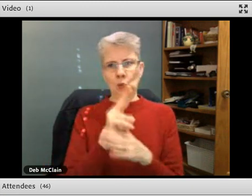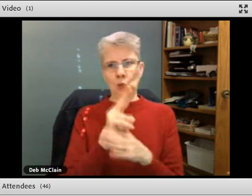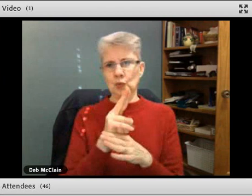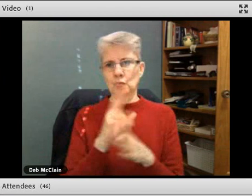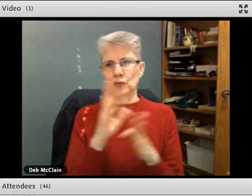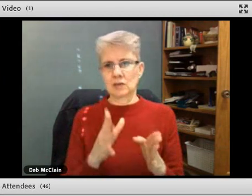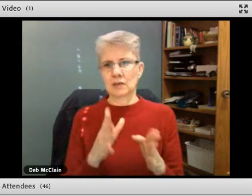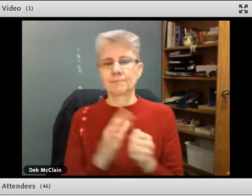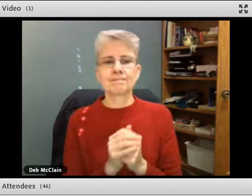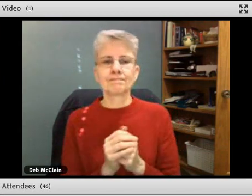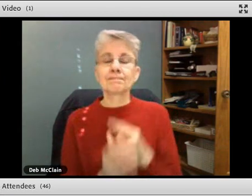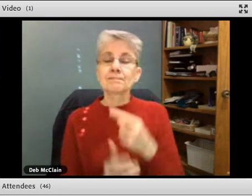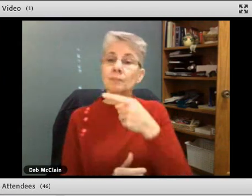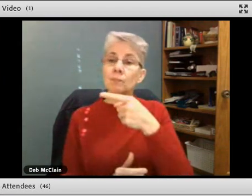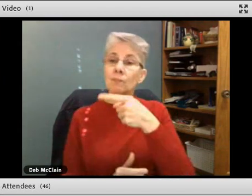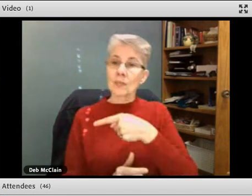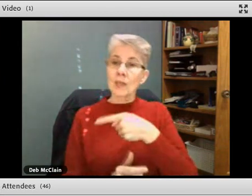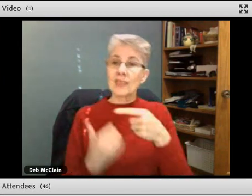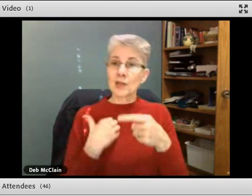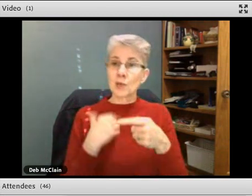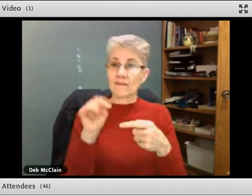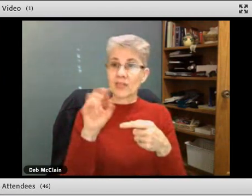and the slightly shorter MARC record.